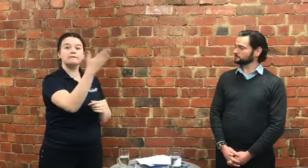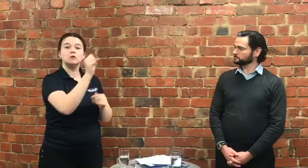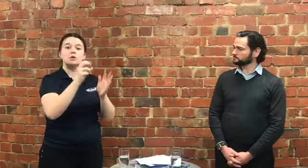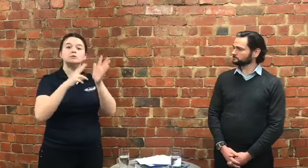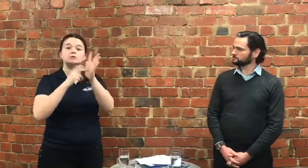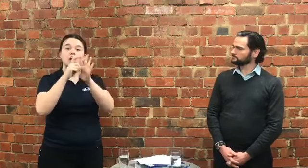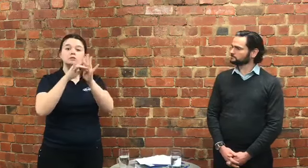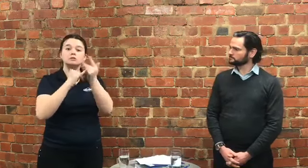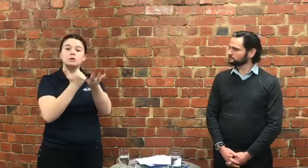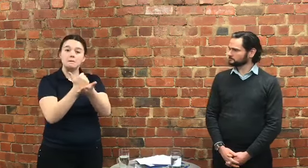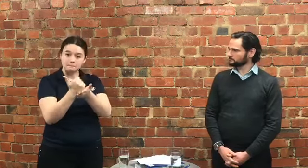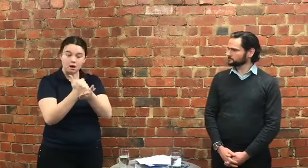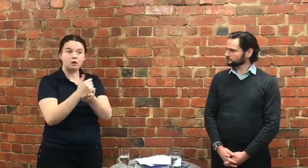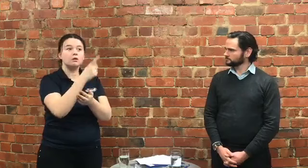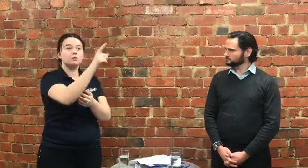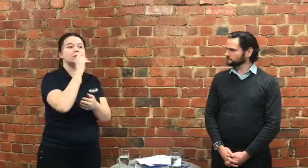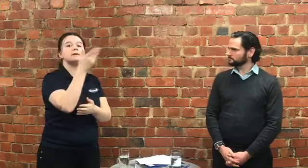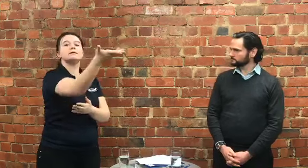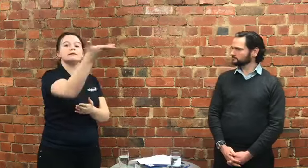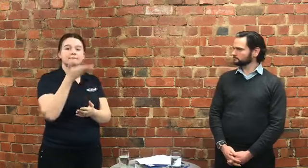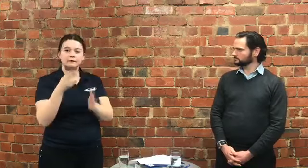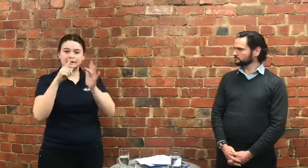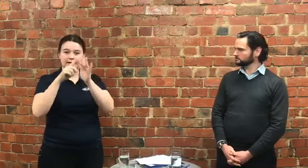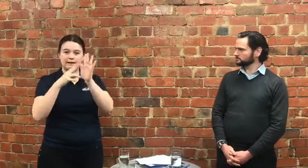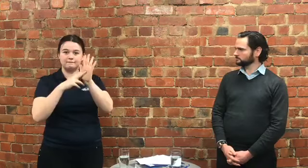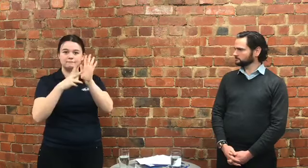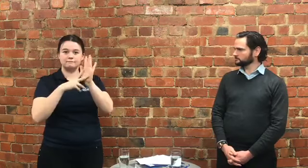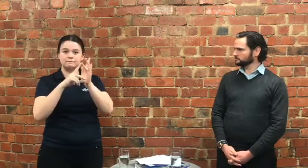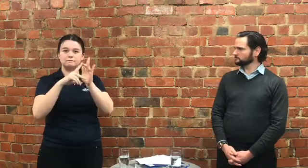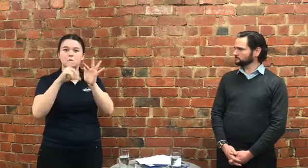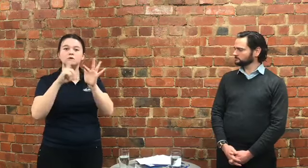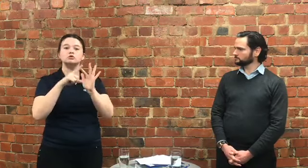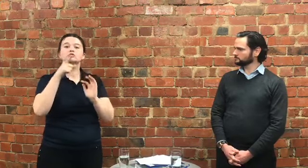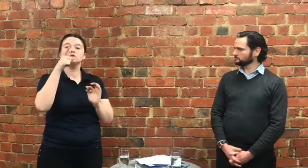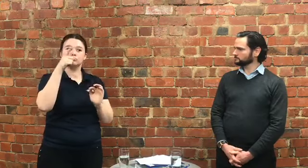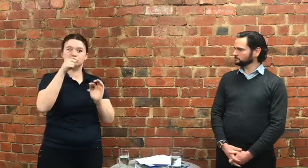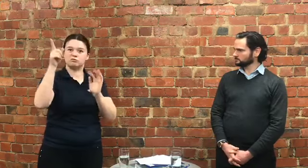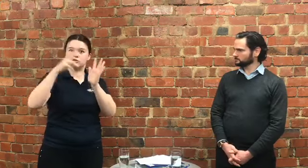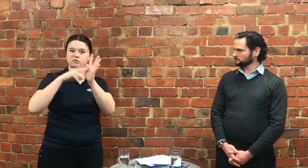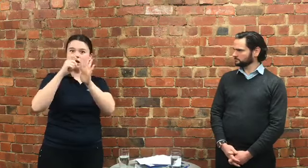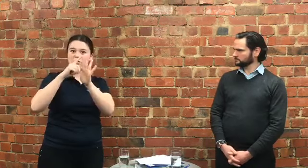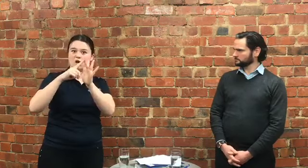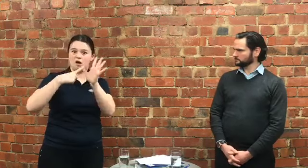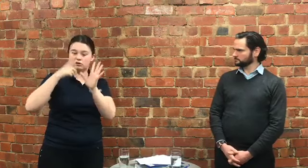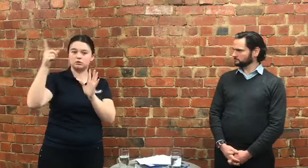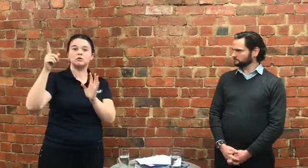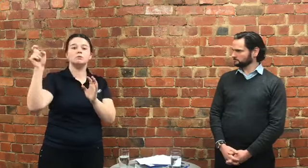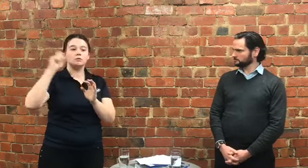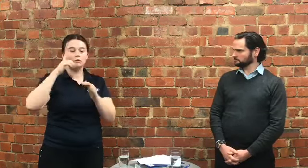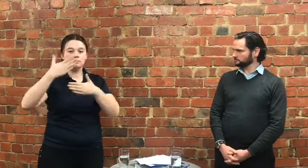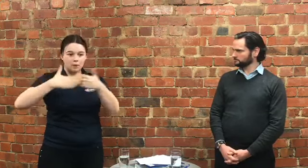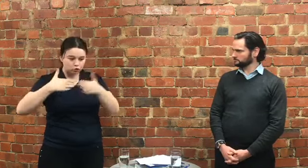you will tell the NDIA or you will tell other agencies that the NDIA manage for you.